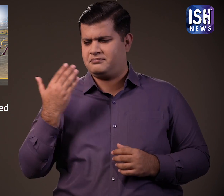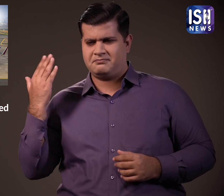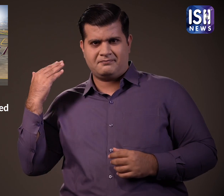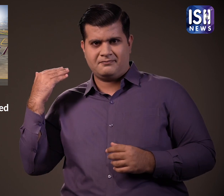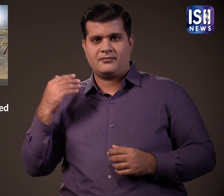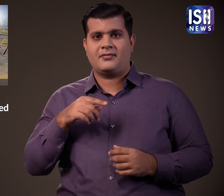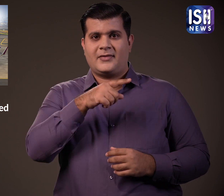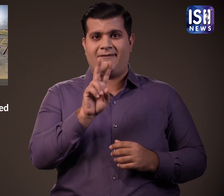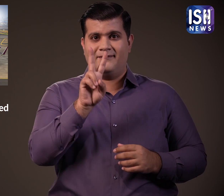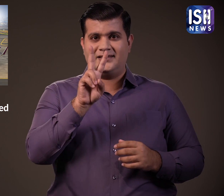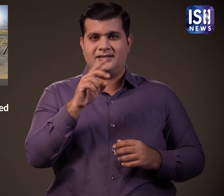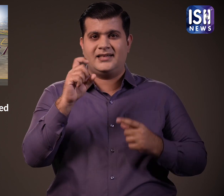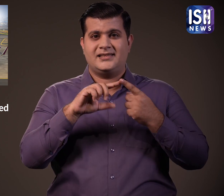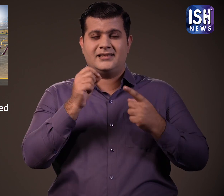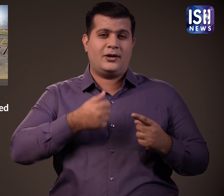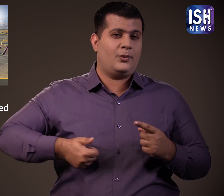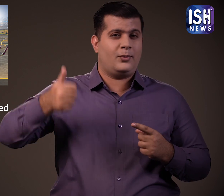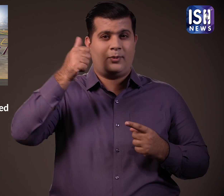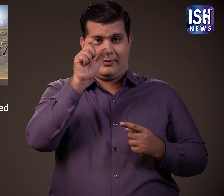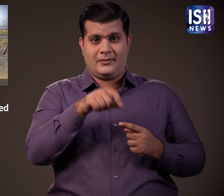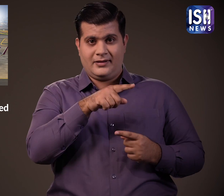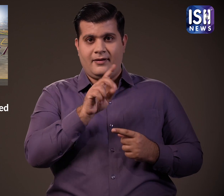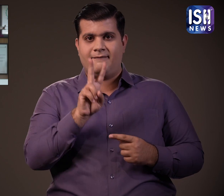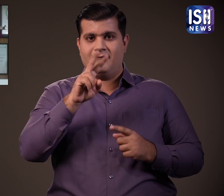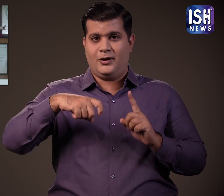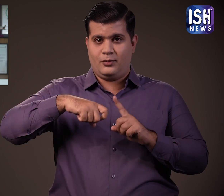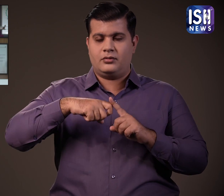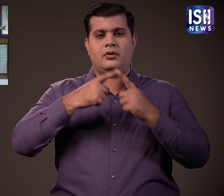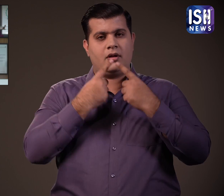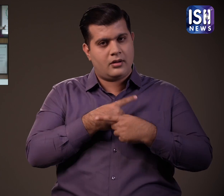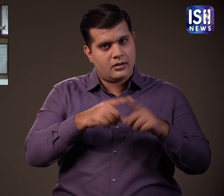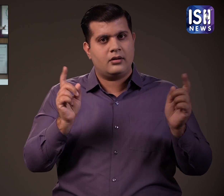Vistara's CEO, Vinod Kannan announced,